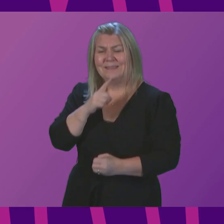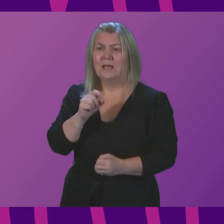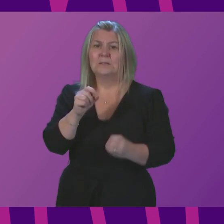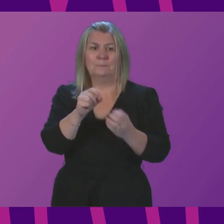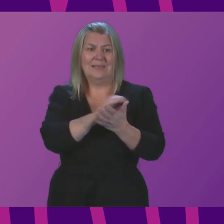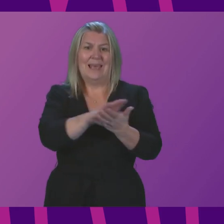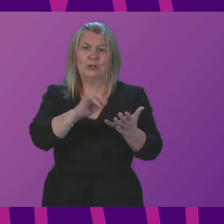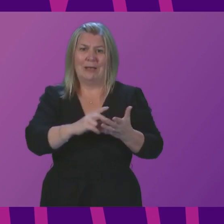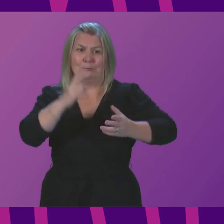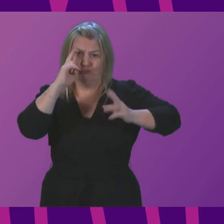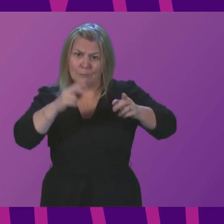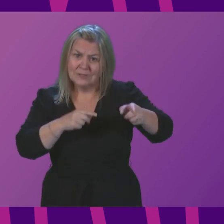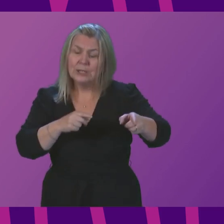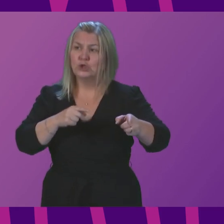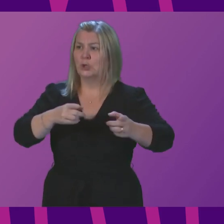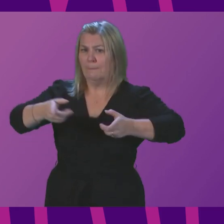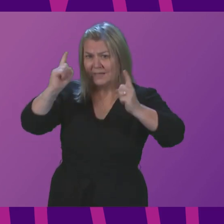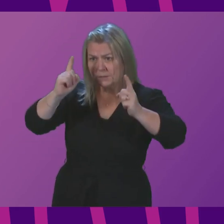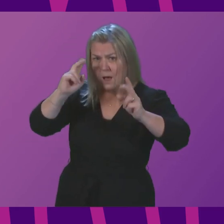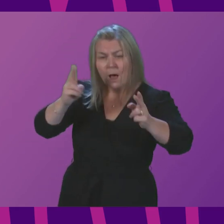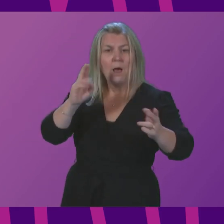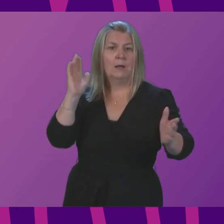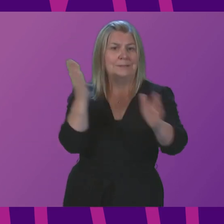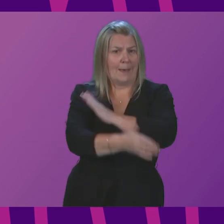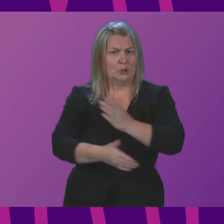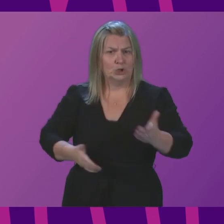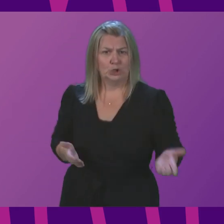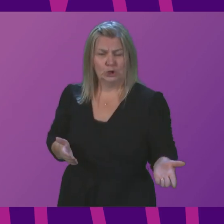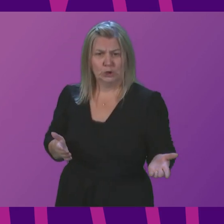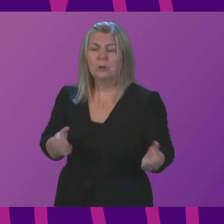reputation, as well as that of ministers. I readily accept criticism of ministers in